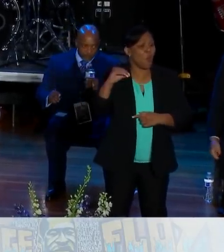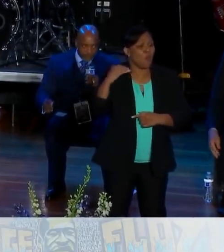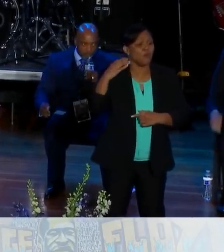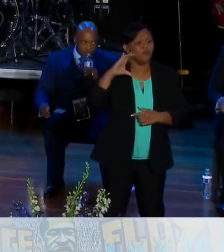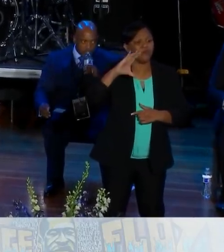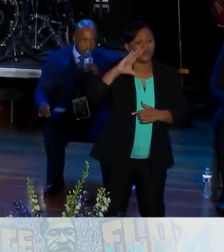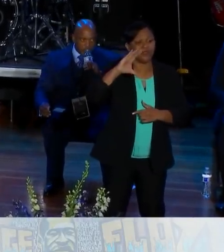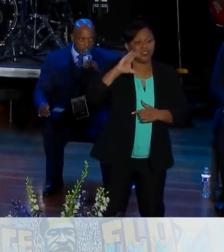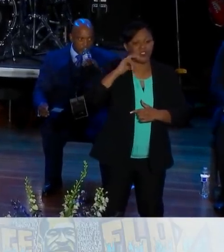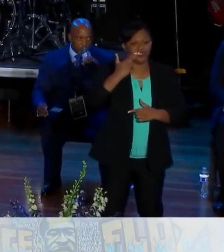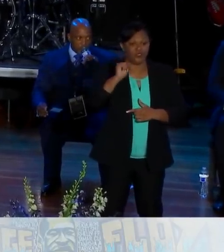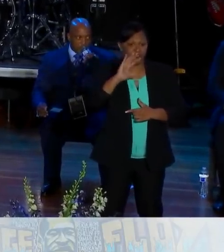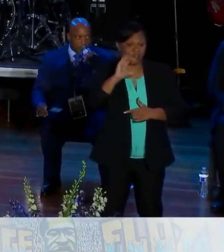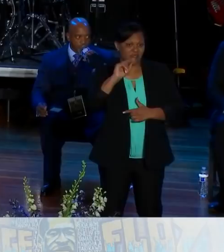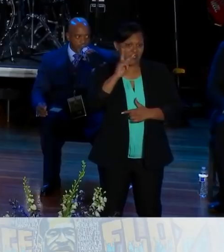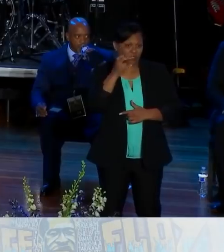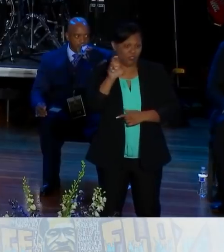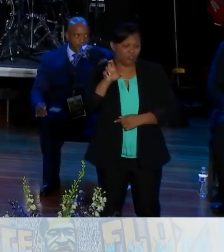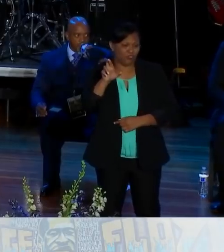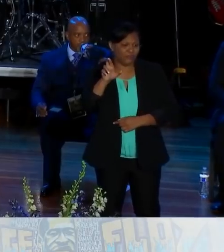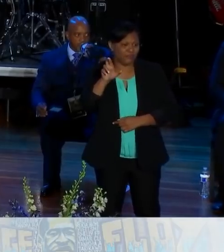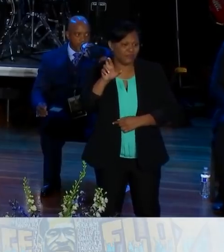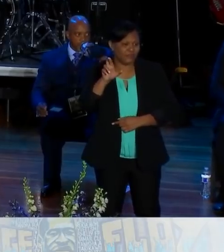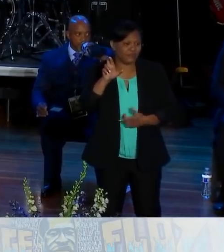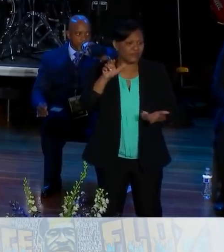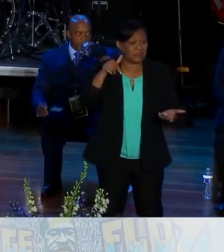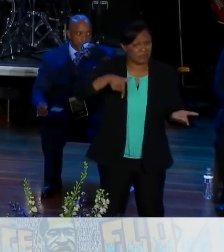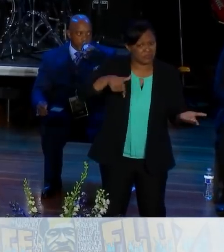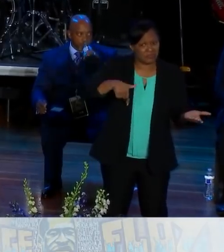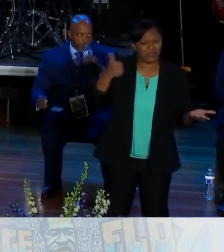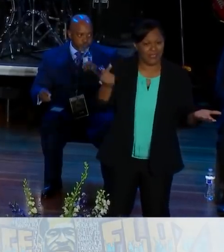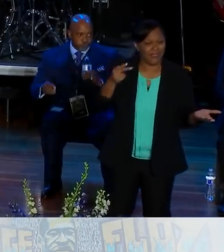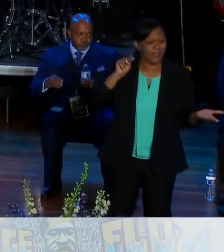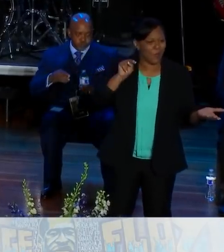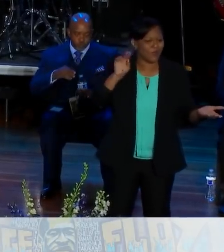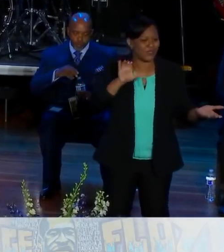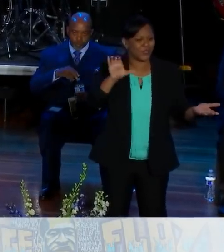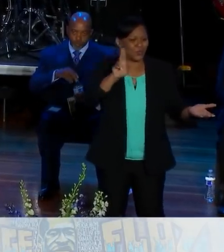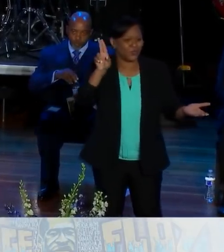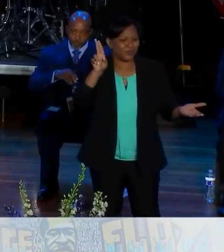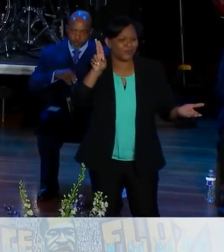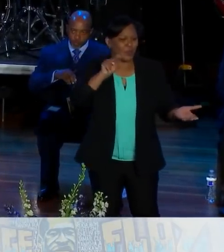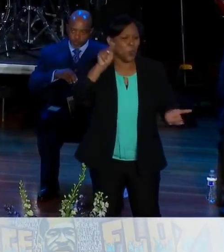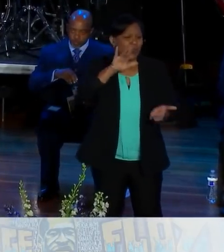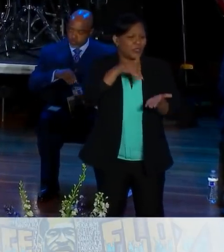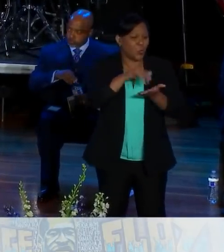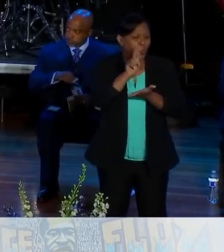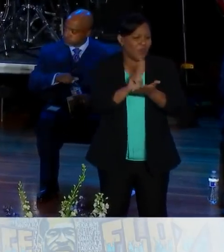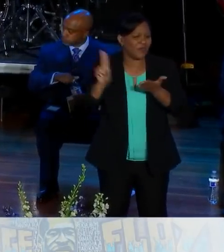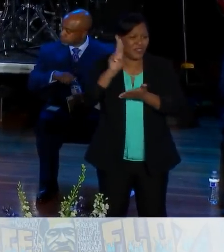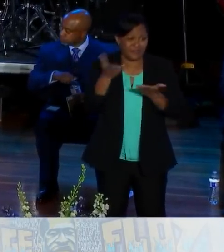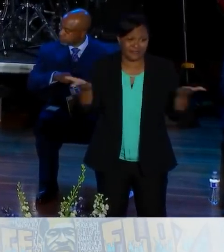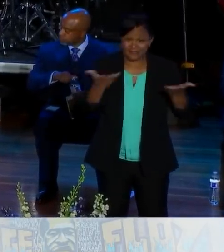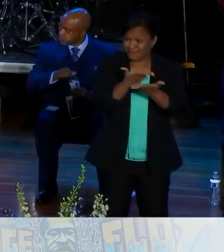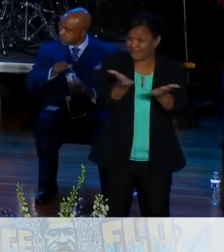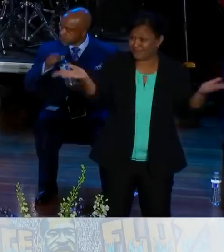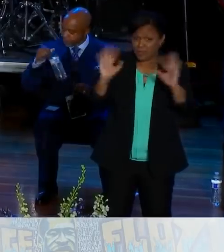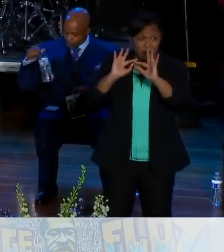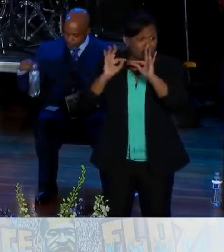MY NAME IS ROBIN WILKERSON, AND I AM THE CO-CHANCELLOR OF NORTH CENTRAL UNIVERSITY.